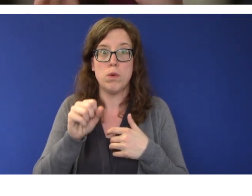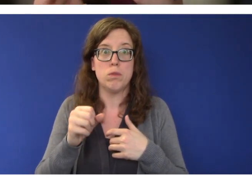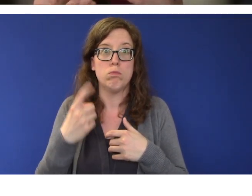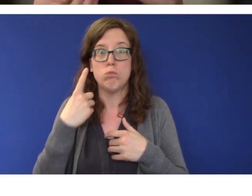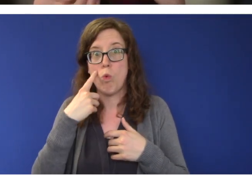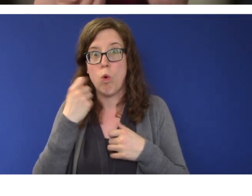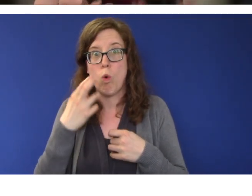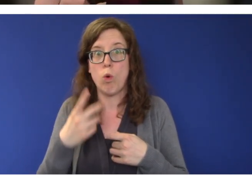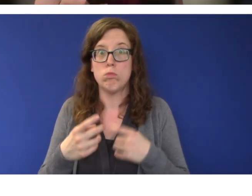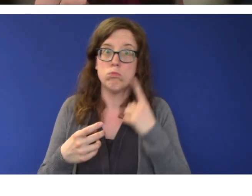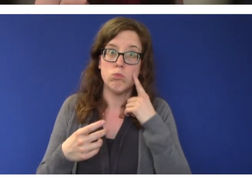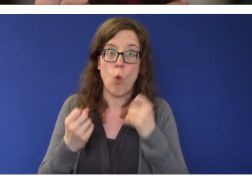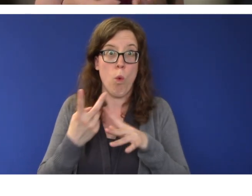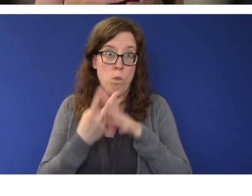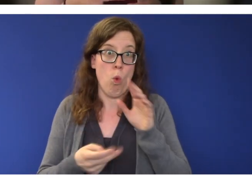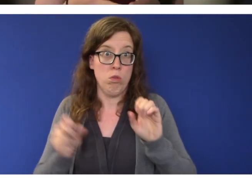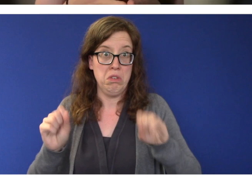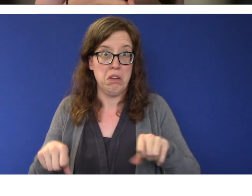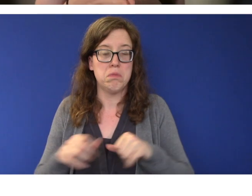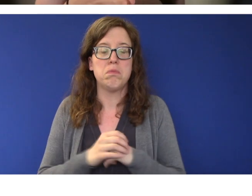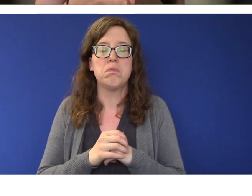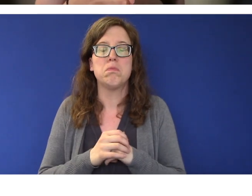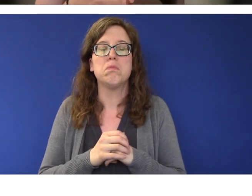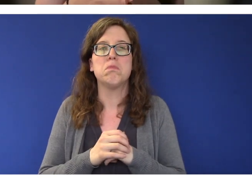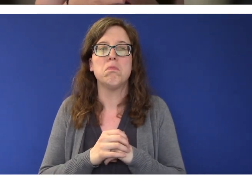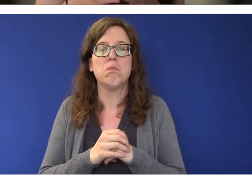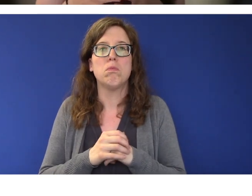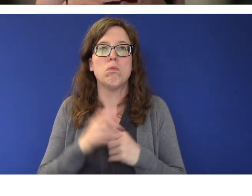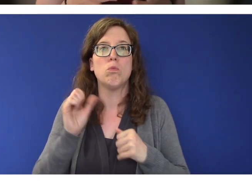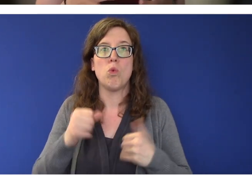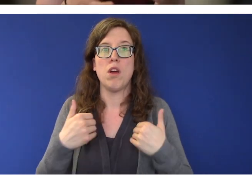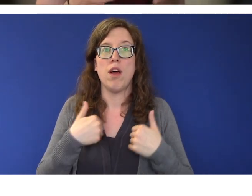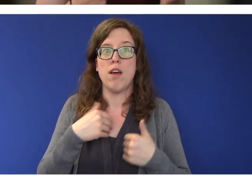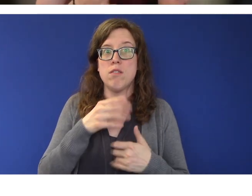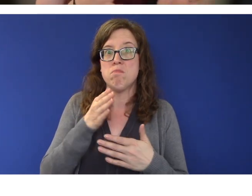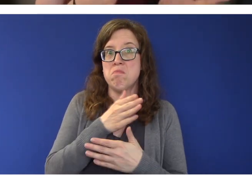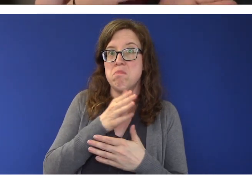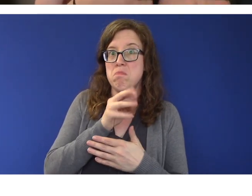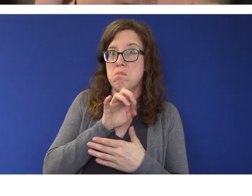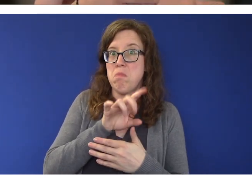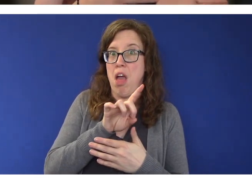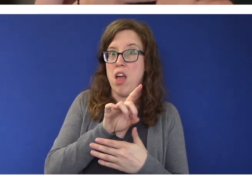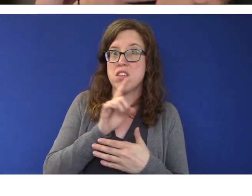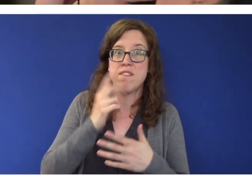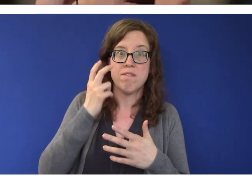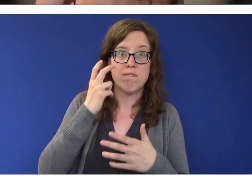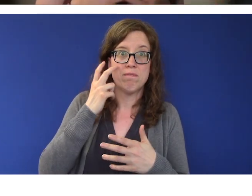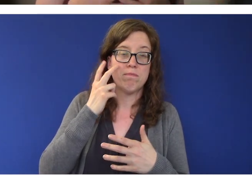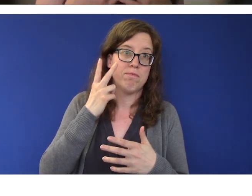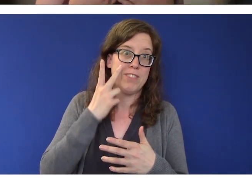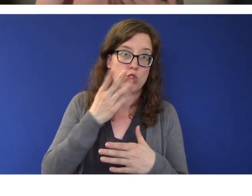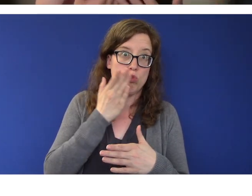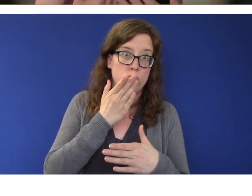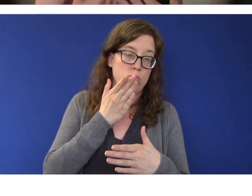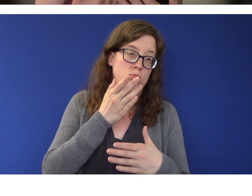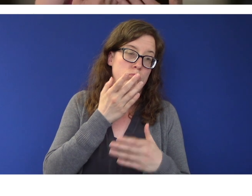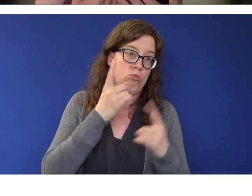one or both of the eyes, and they can cause anywhere from mild vision loss to complete blindness,